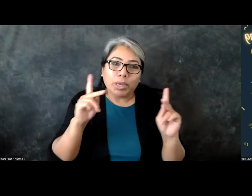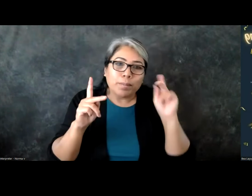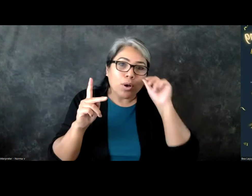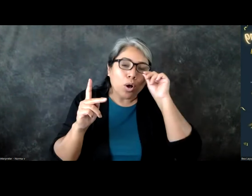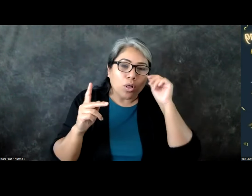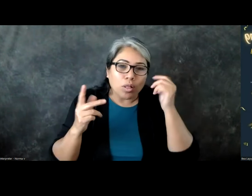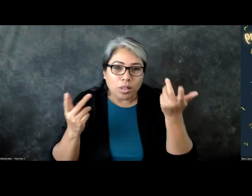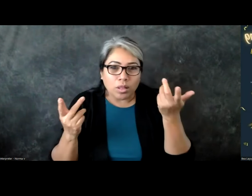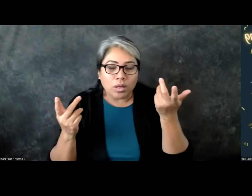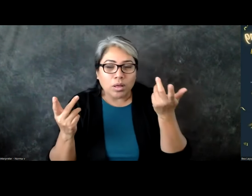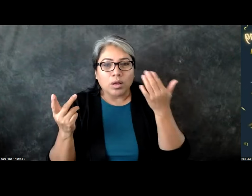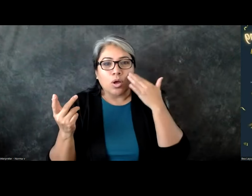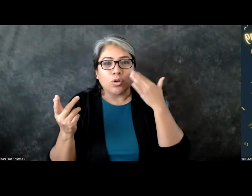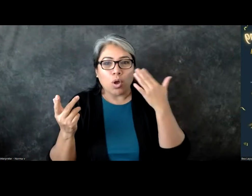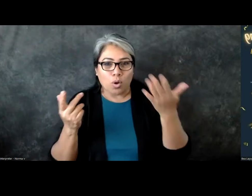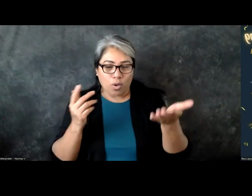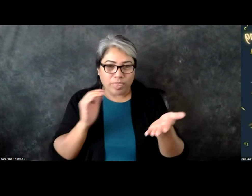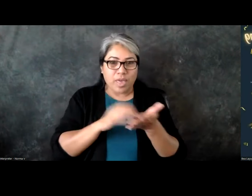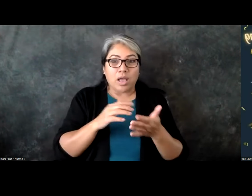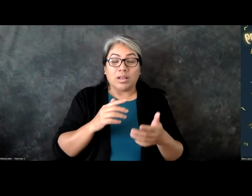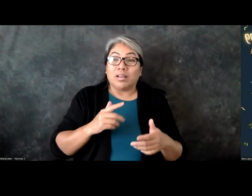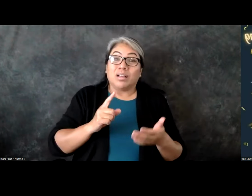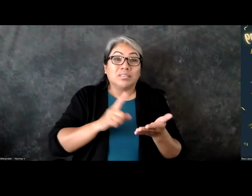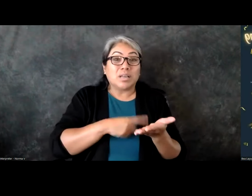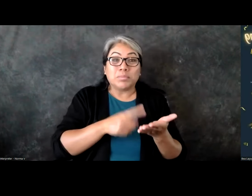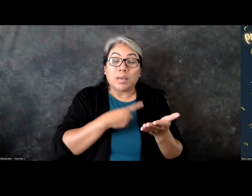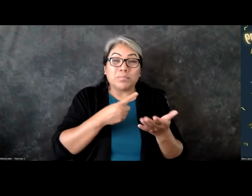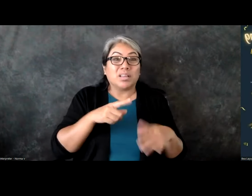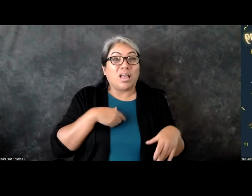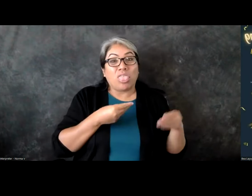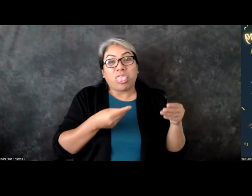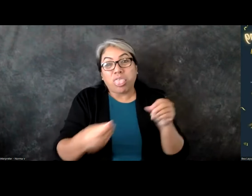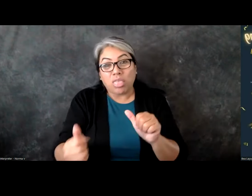increase because it is important. And people, you